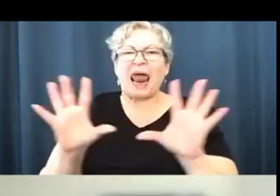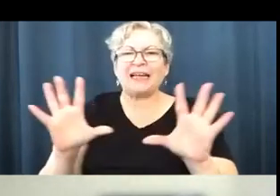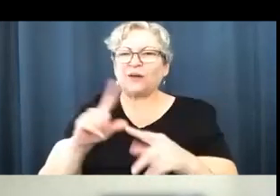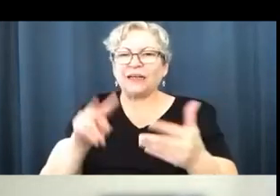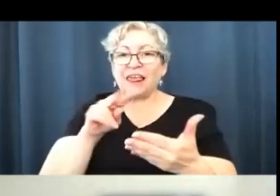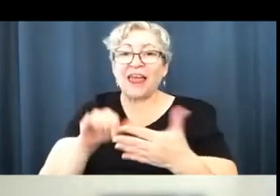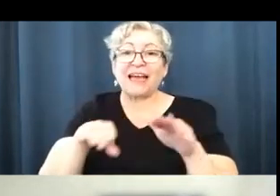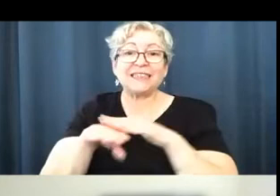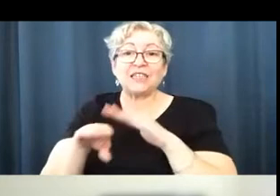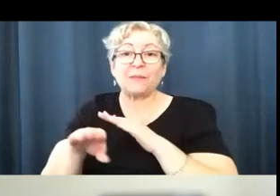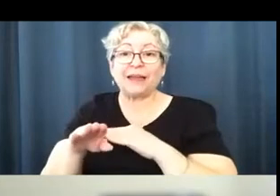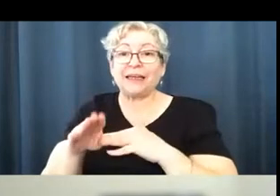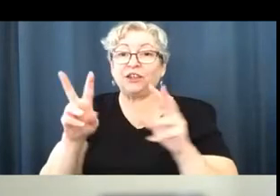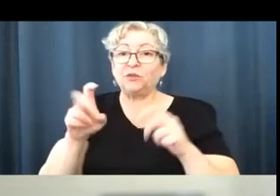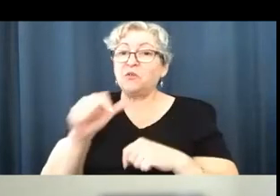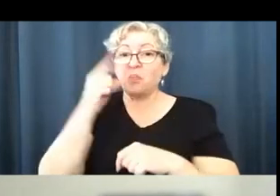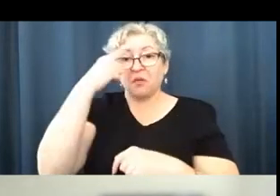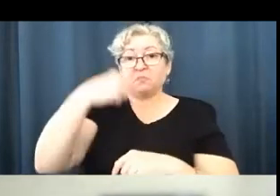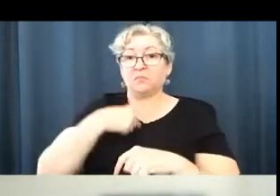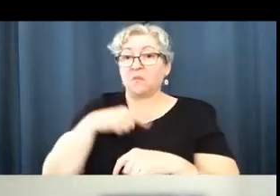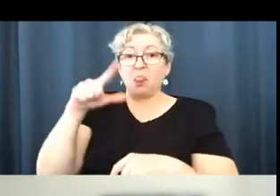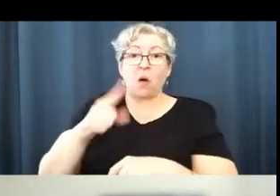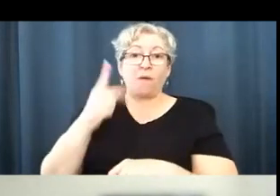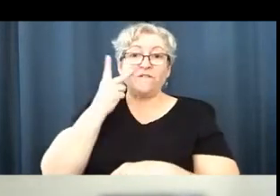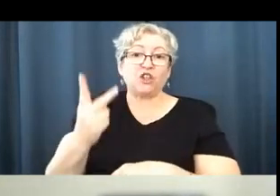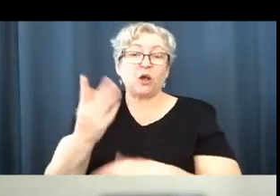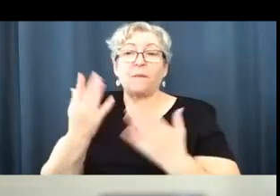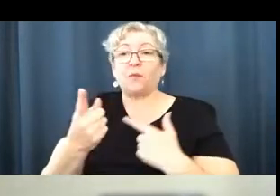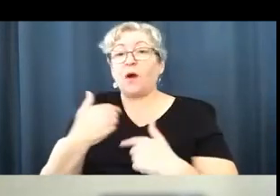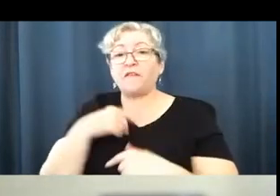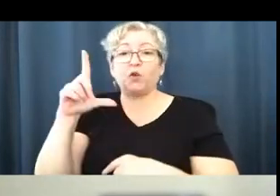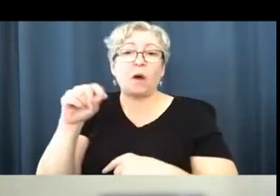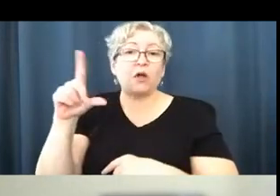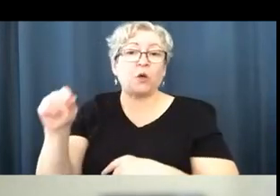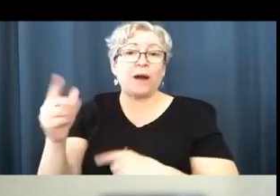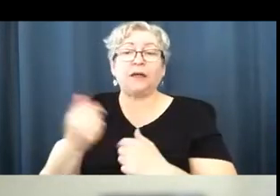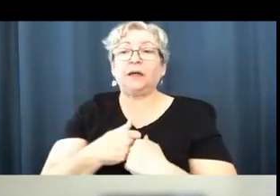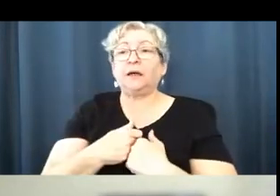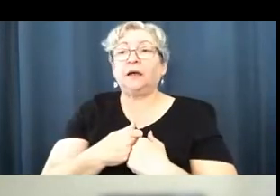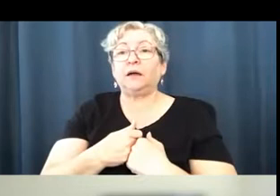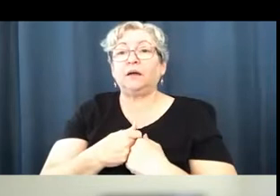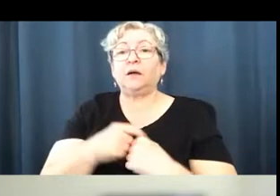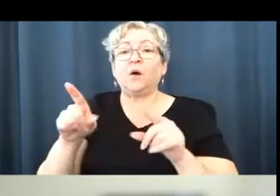even though you might not consider yourself to have low vision or maybe you have 2020 vision. You can also think about mistakenly